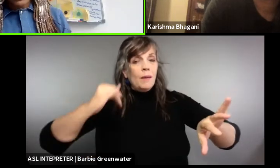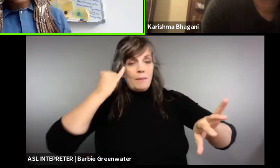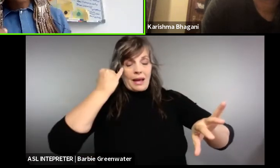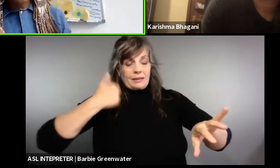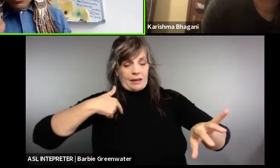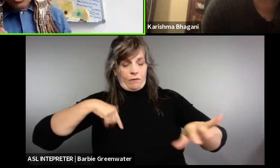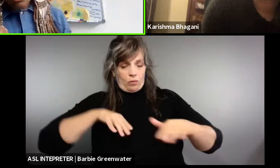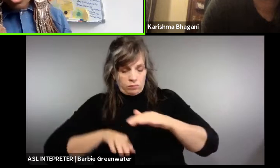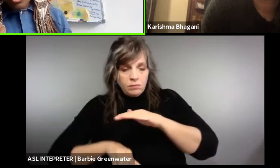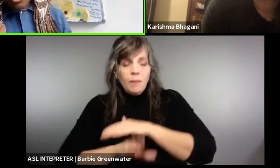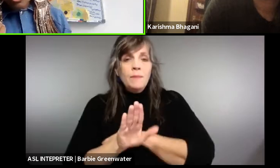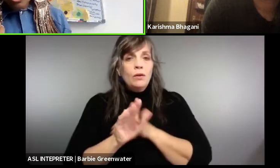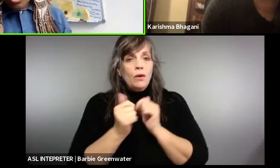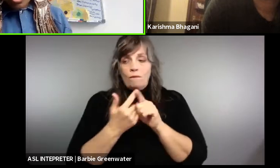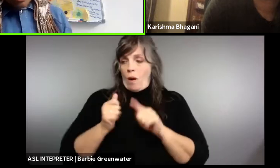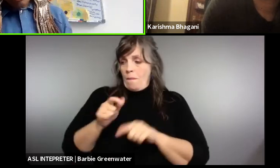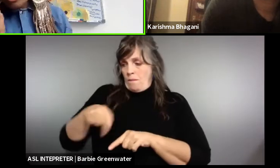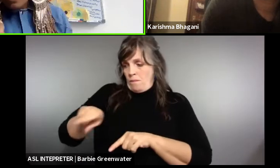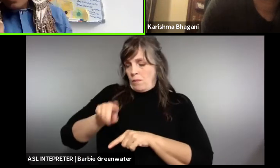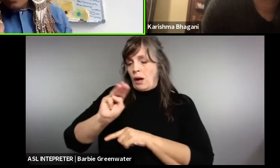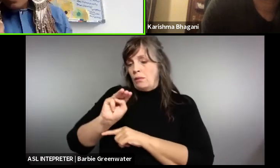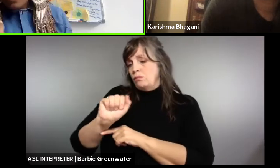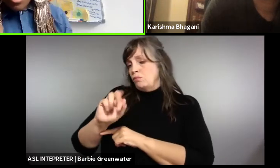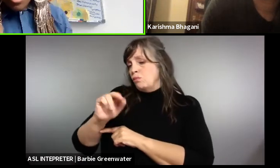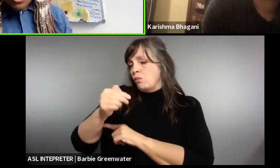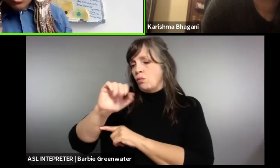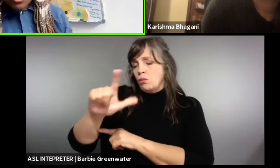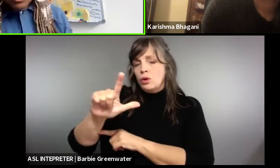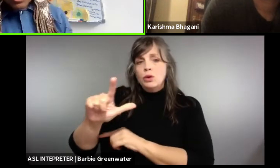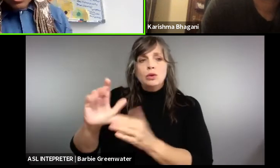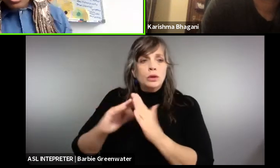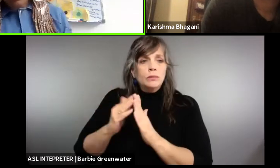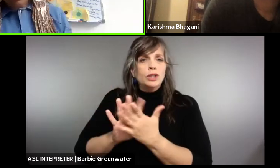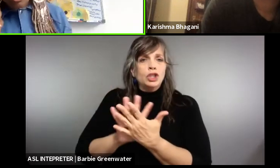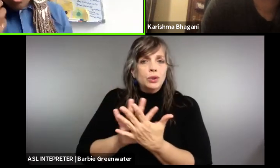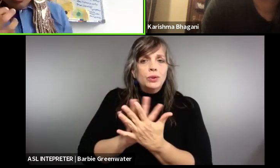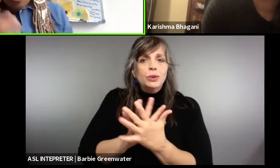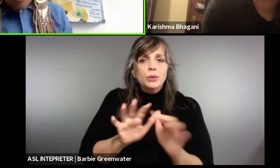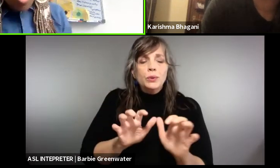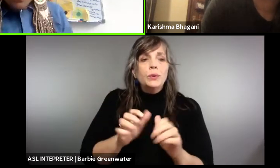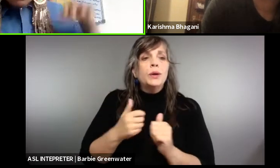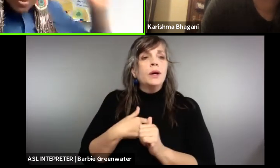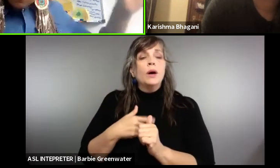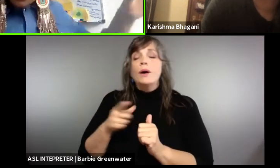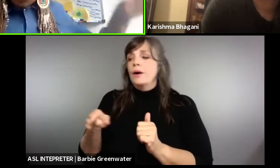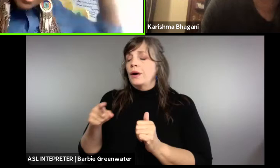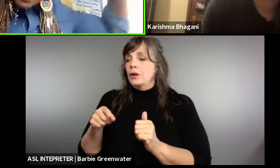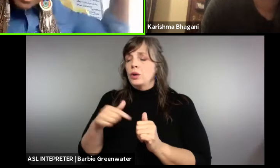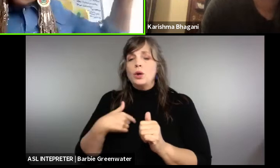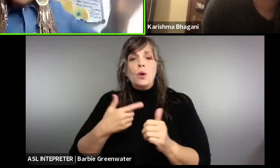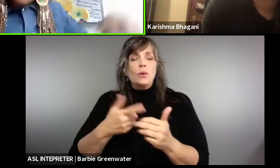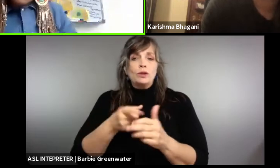and you really wanna do (audio glitch) what is very different to what's accepted.